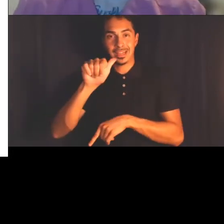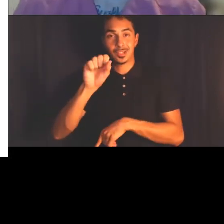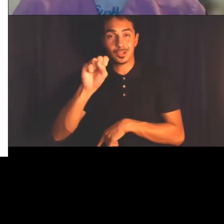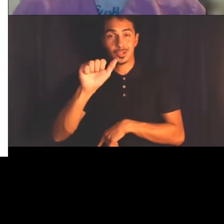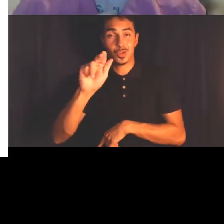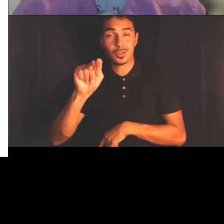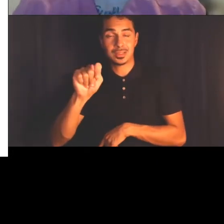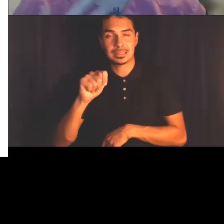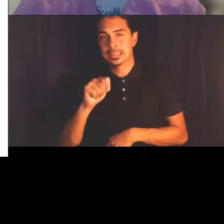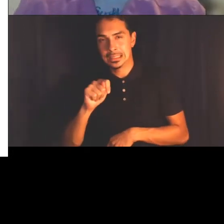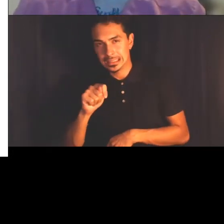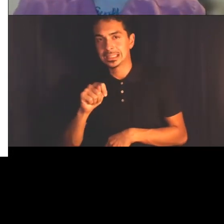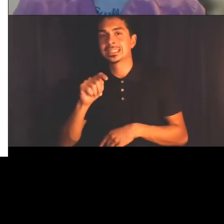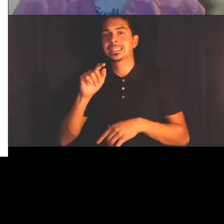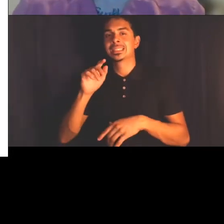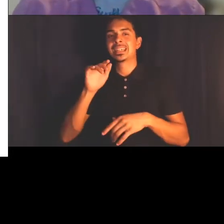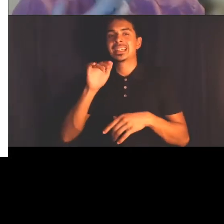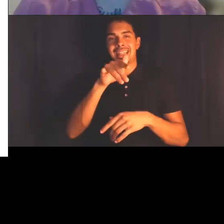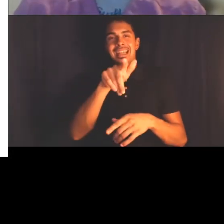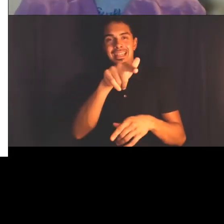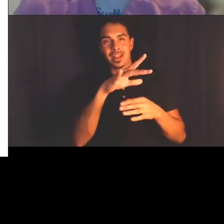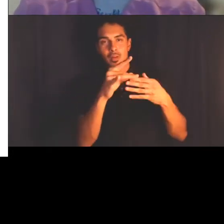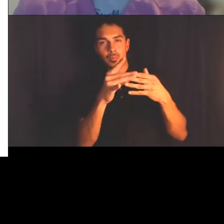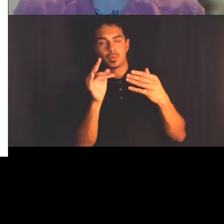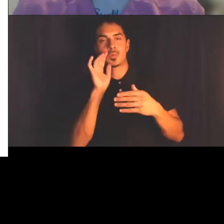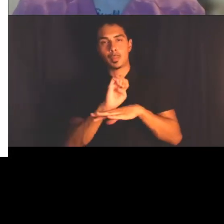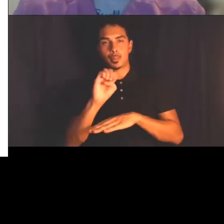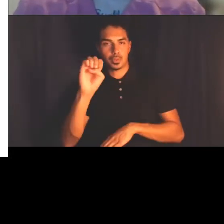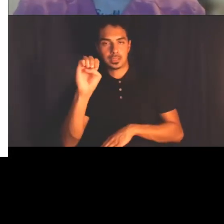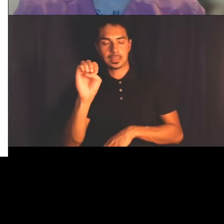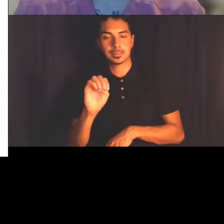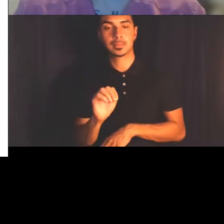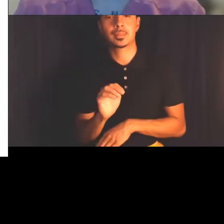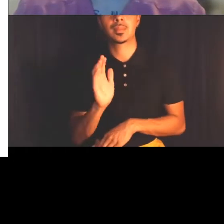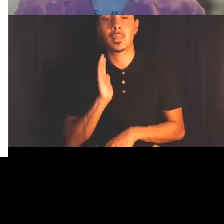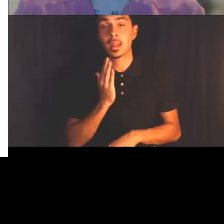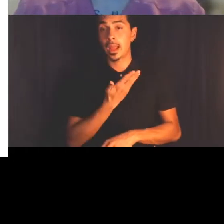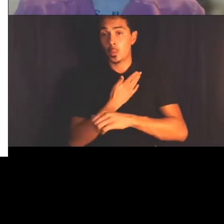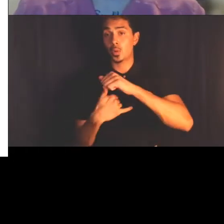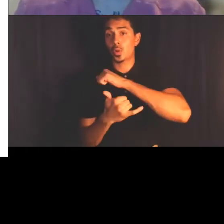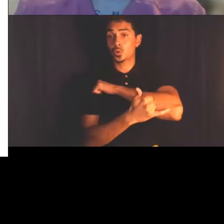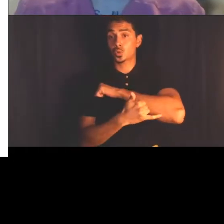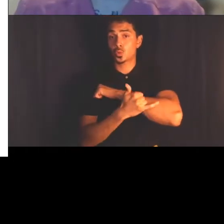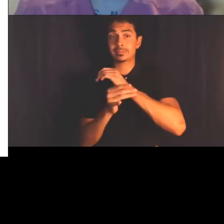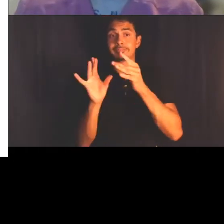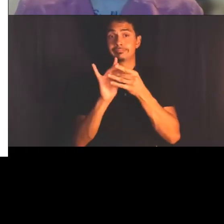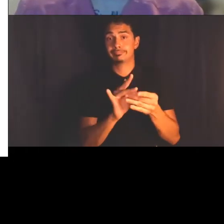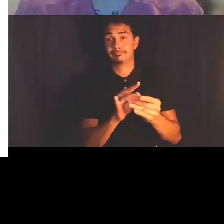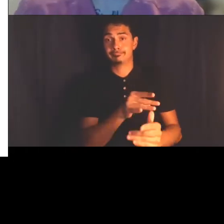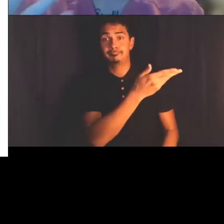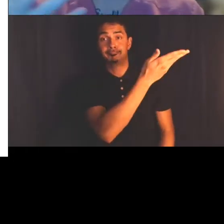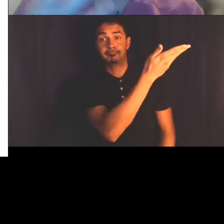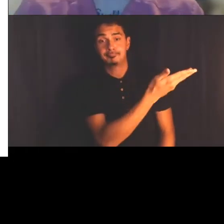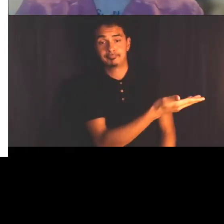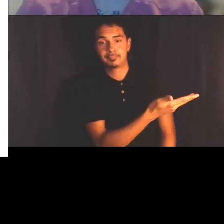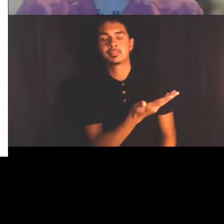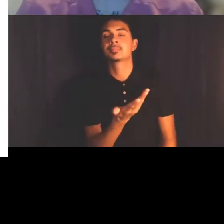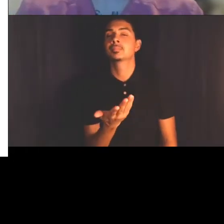So, the options that exist in our country when it comes to emergency contraception, there's options that involve taking a pill,